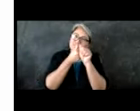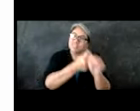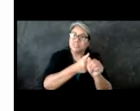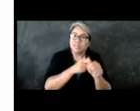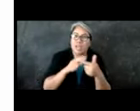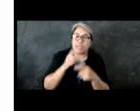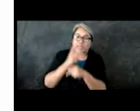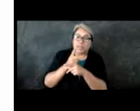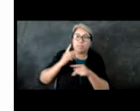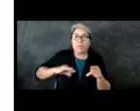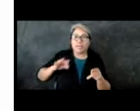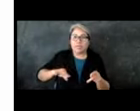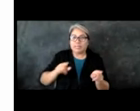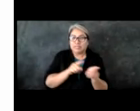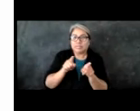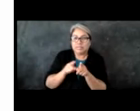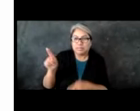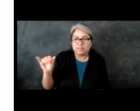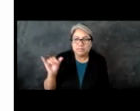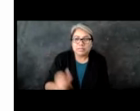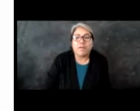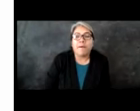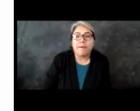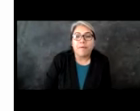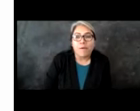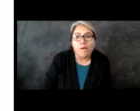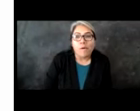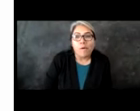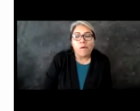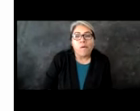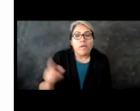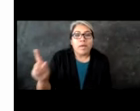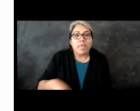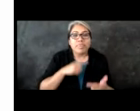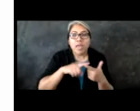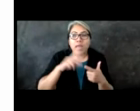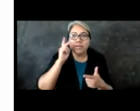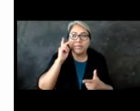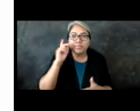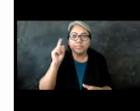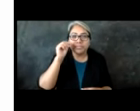Those folks still need to make sure that they're meeting the